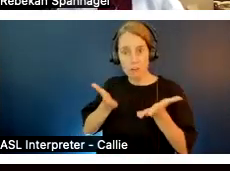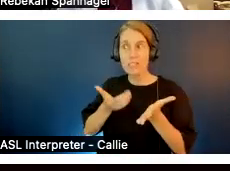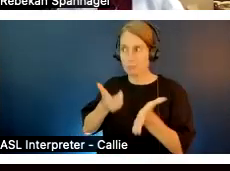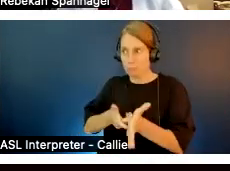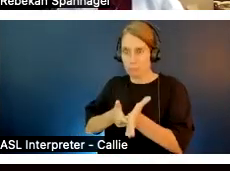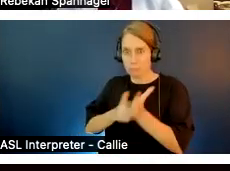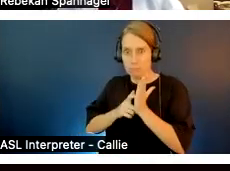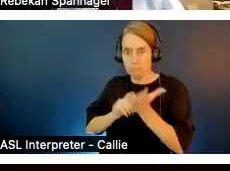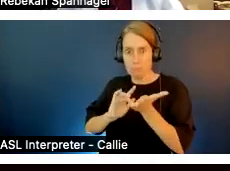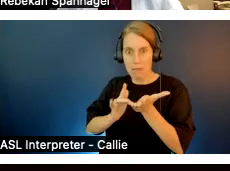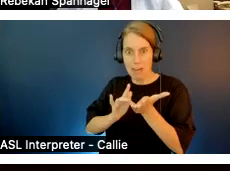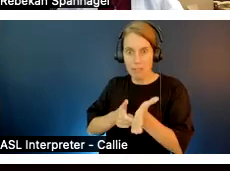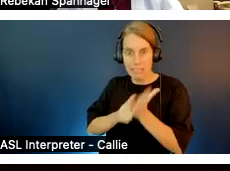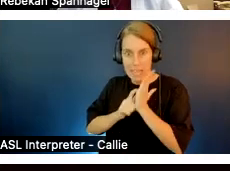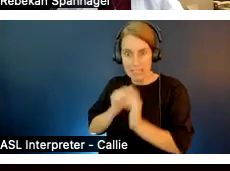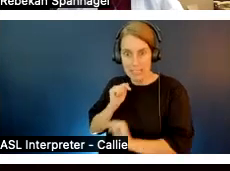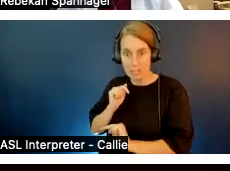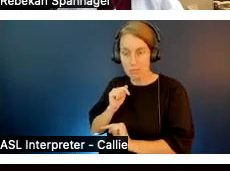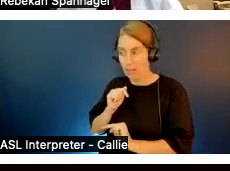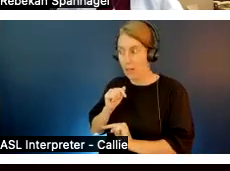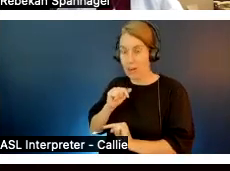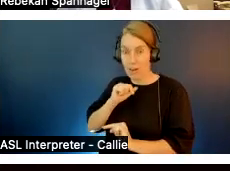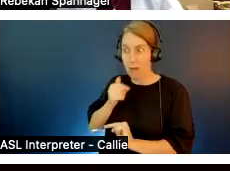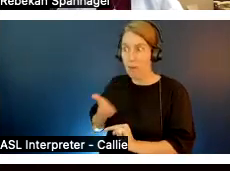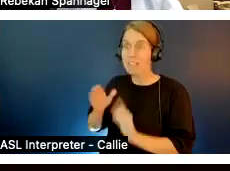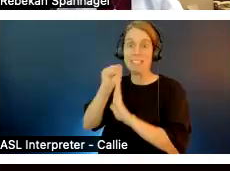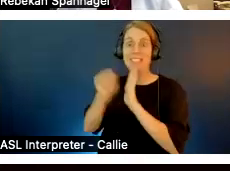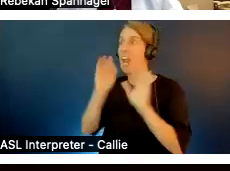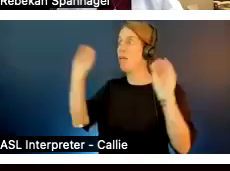should be covering and arranging for that service so again you know if it's if it's